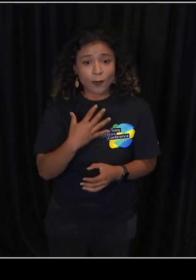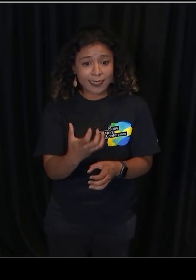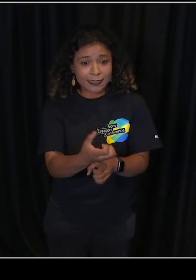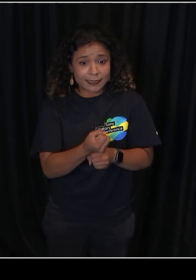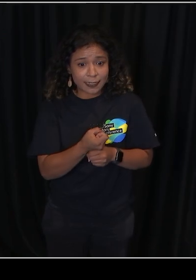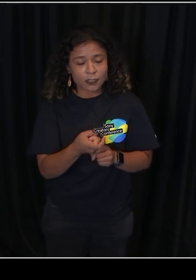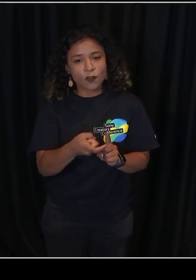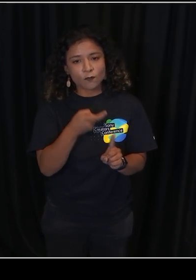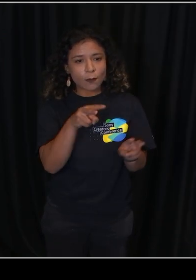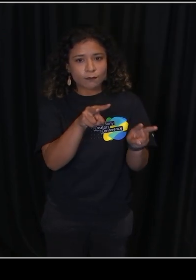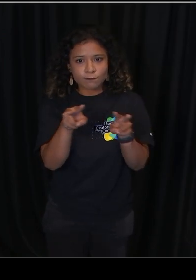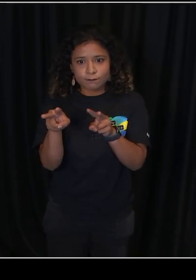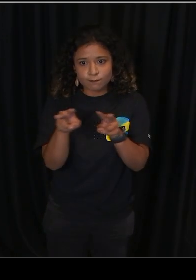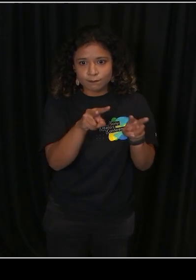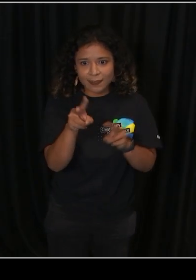and ball tracking optical data that we collect.